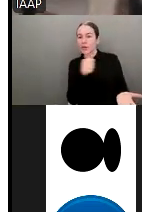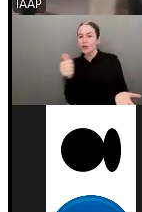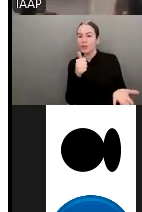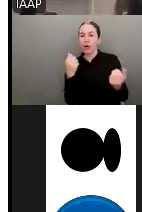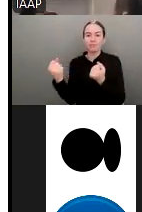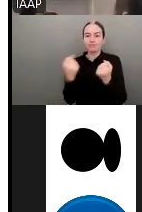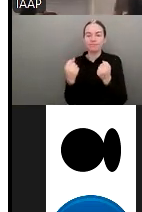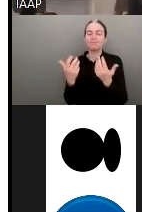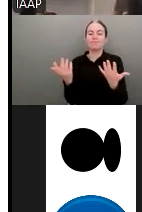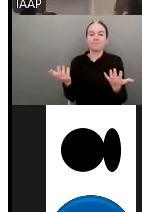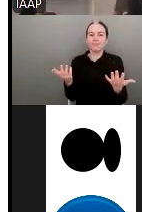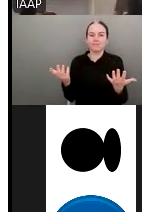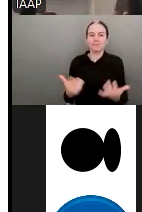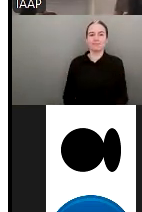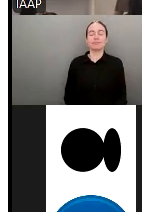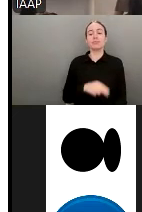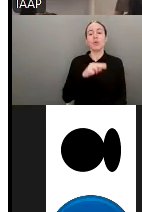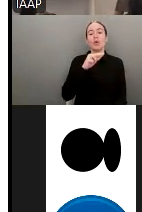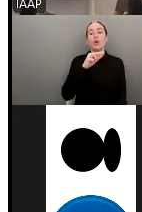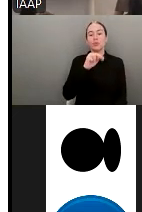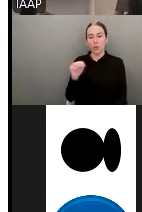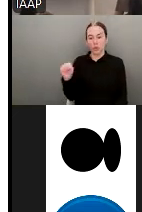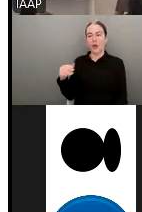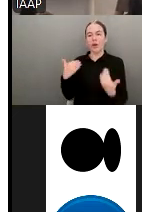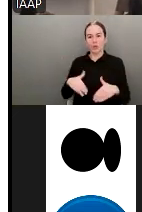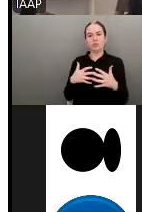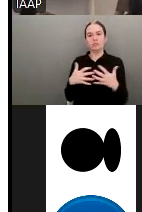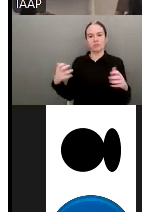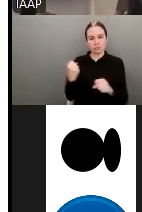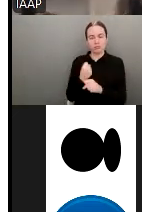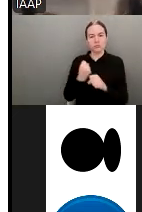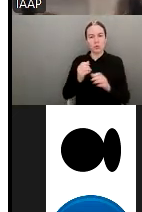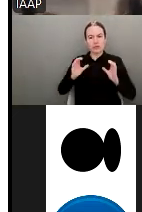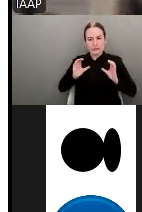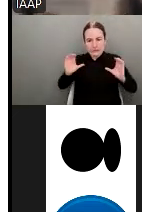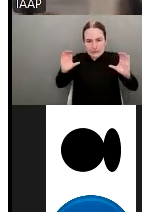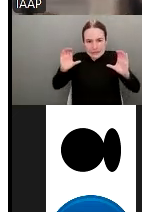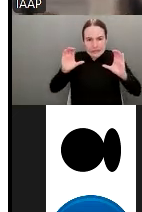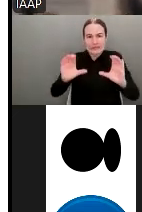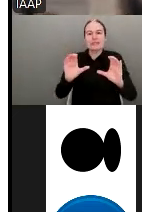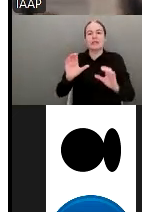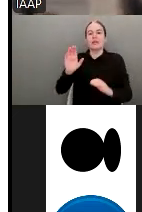Norway also had put in a lot of efforts on, on implementing, you know, under the sun and was.